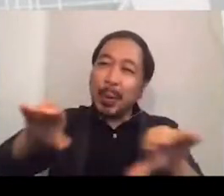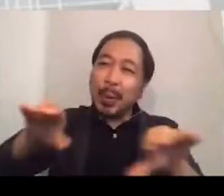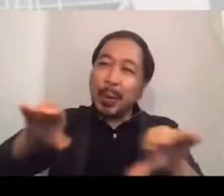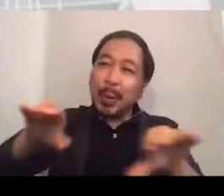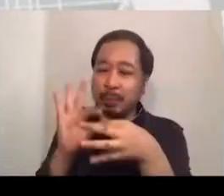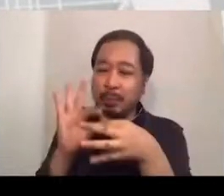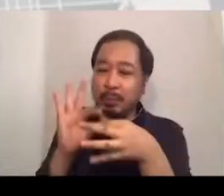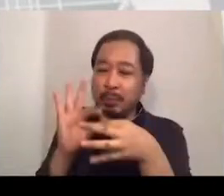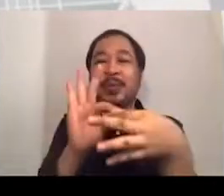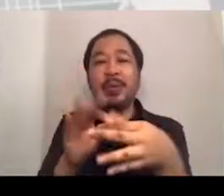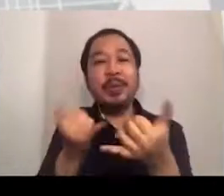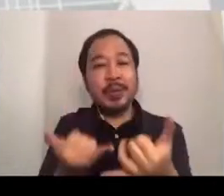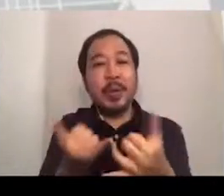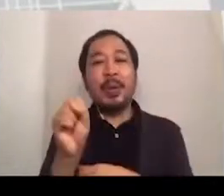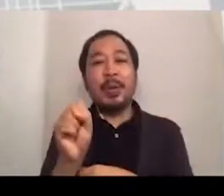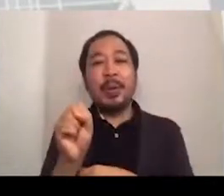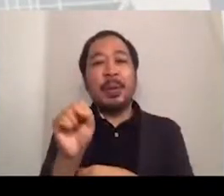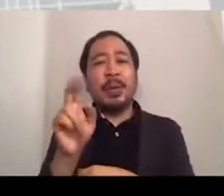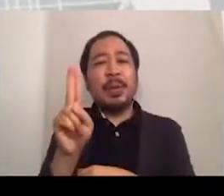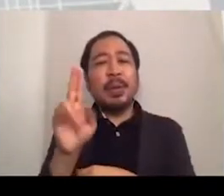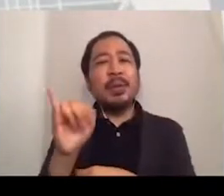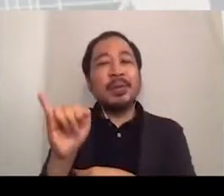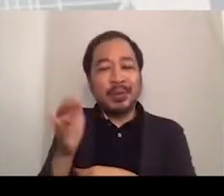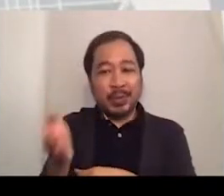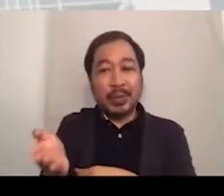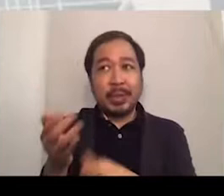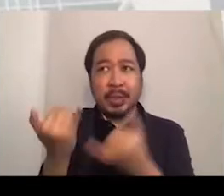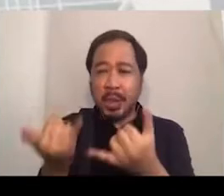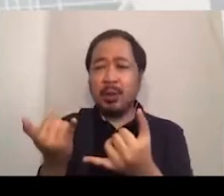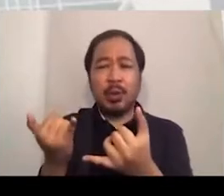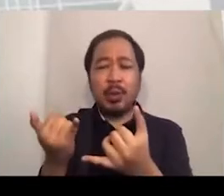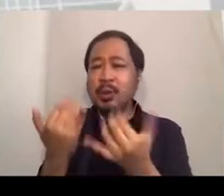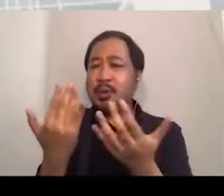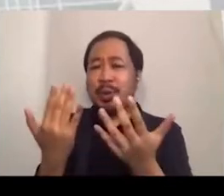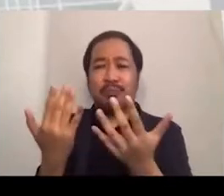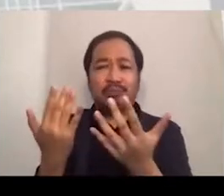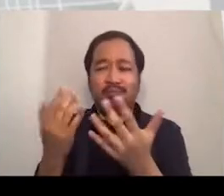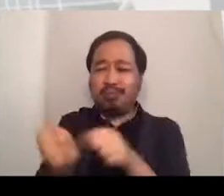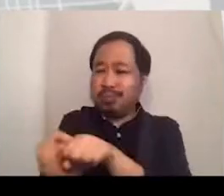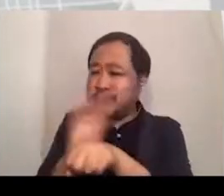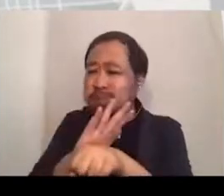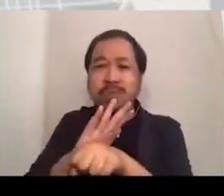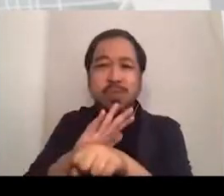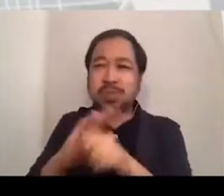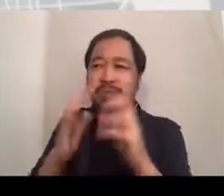with disabilities now simply find themselves in hardship.